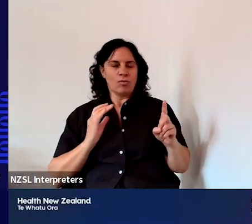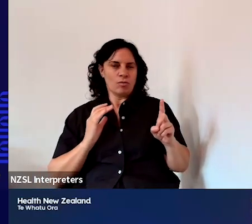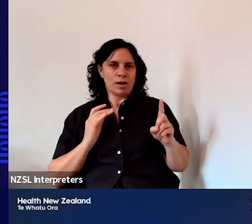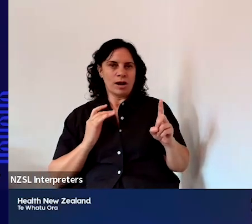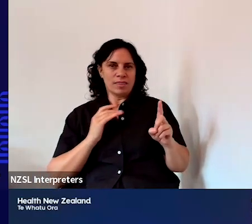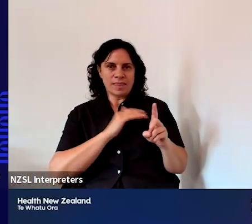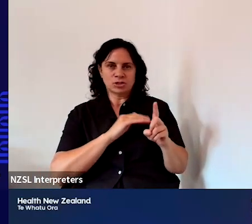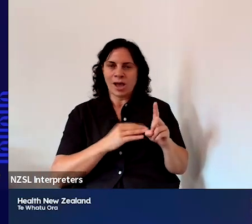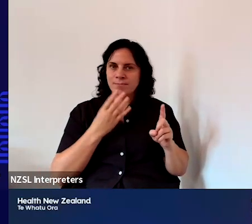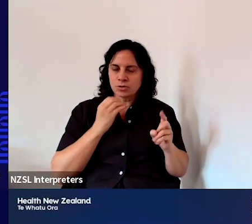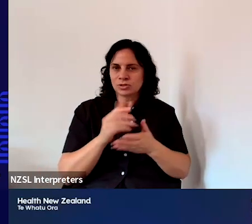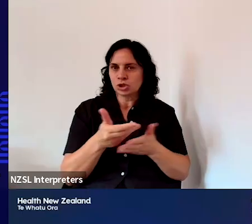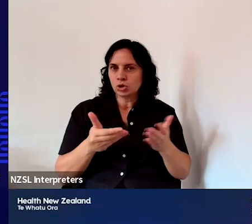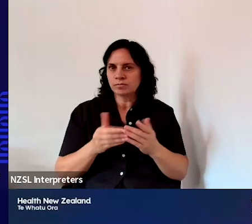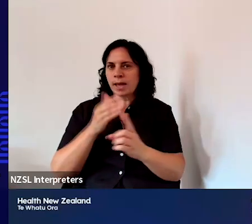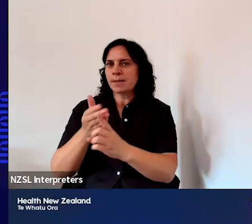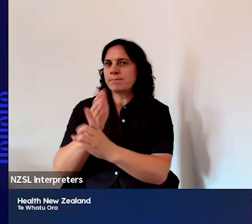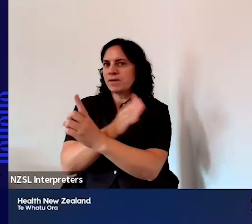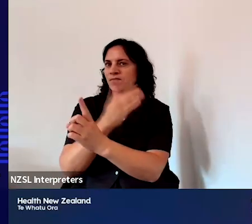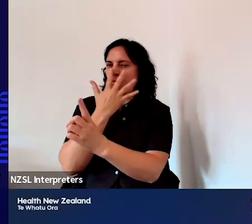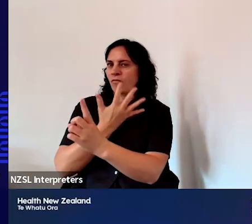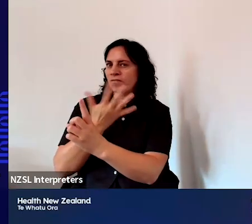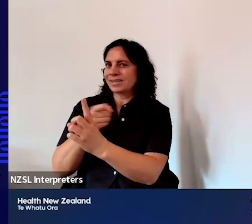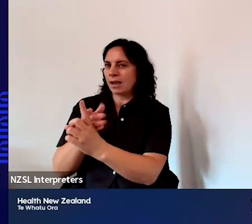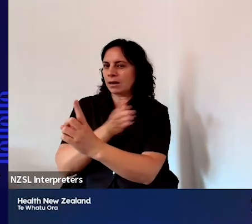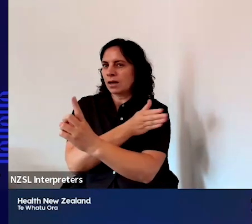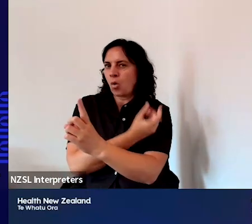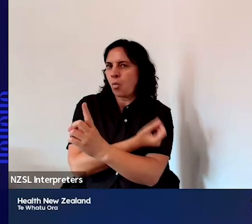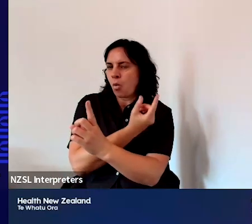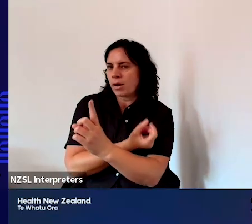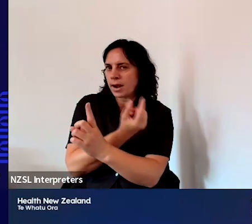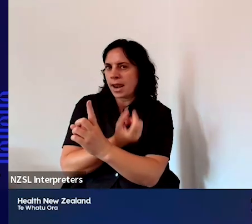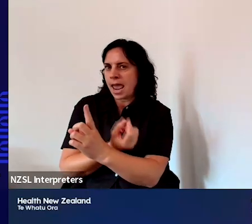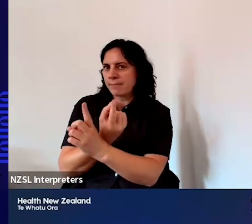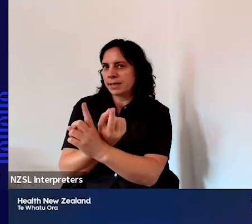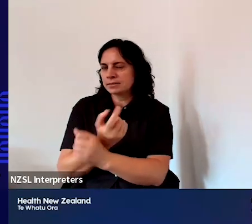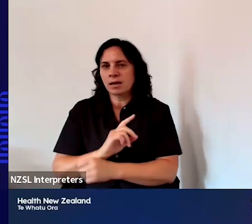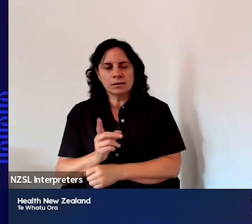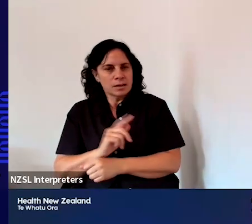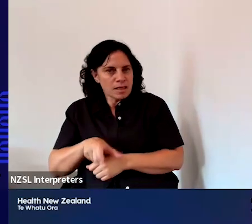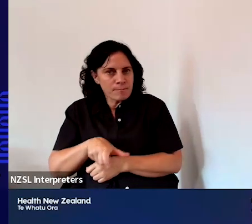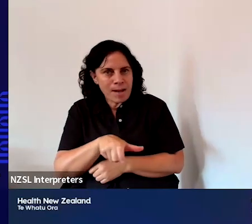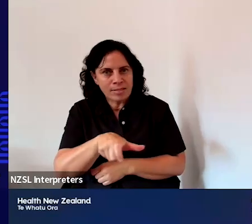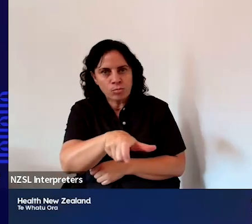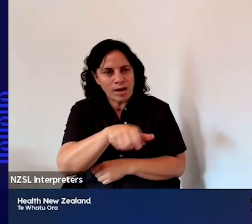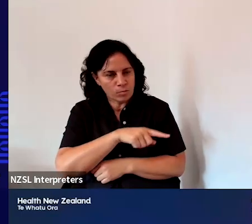what has happened before the age of 15 and what trajectory kids go on. So, thinking about